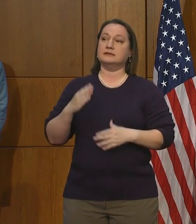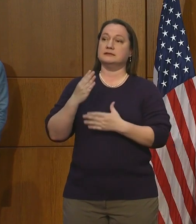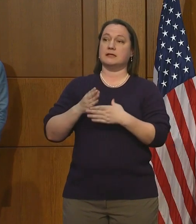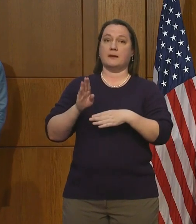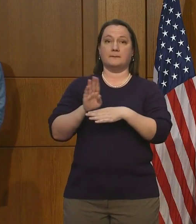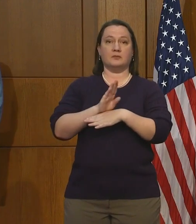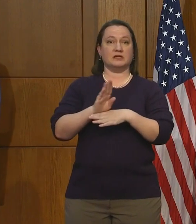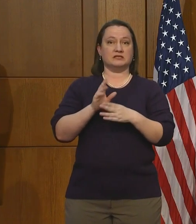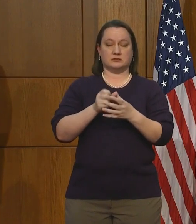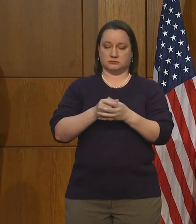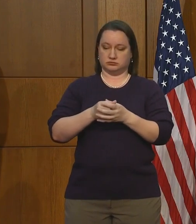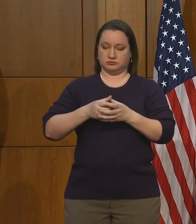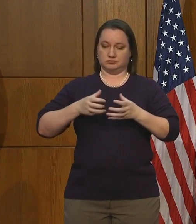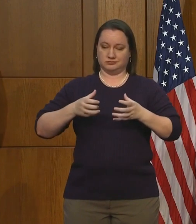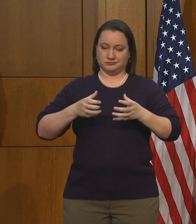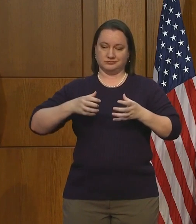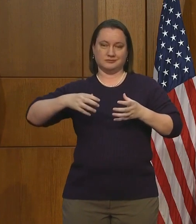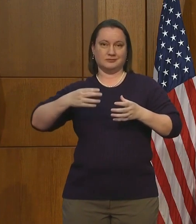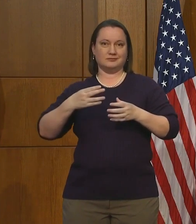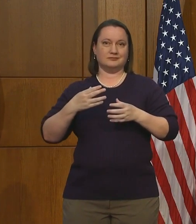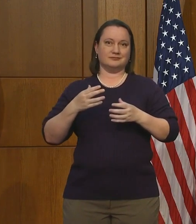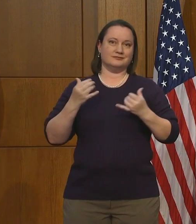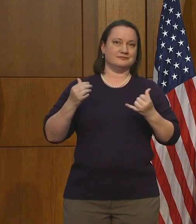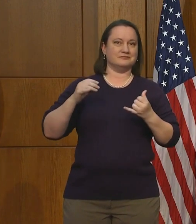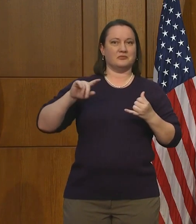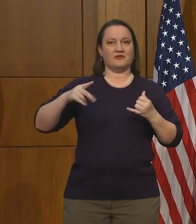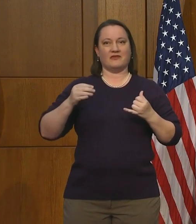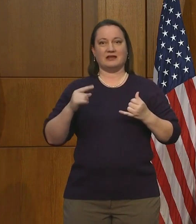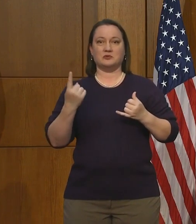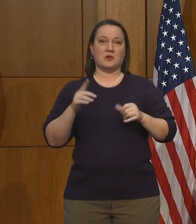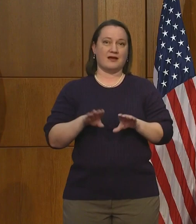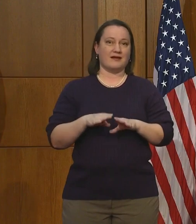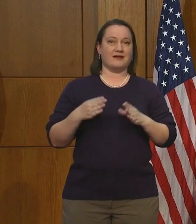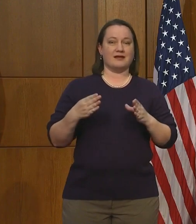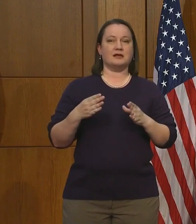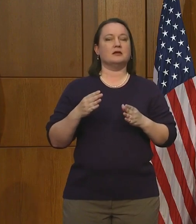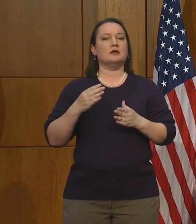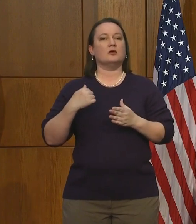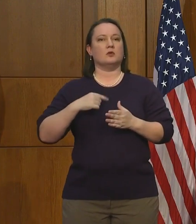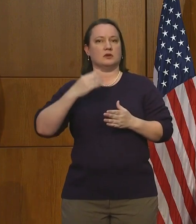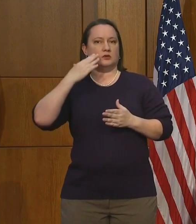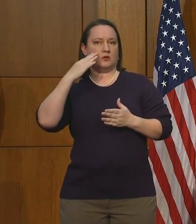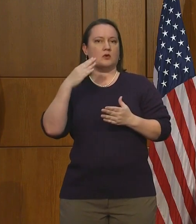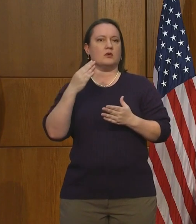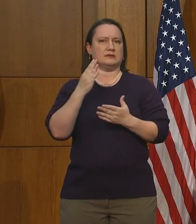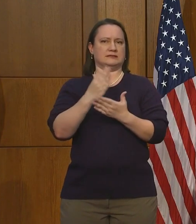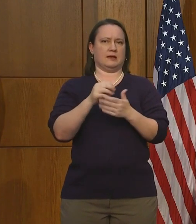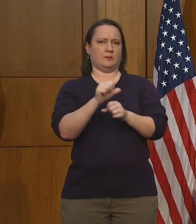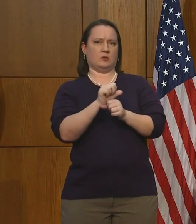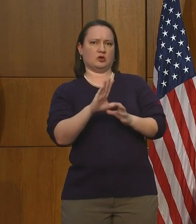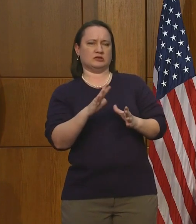FOR EXAMPLE AS SOME BUSINESSES EXPAND THEIR OPERATIONS UNDER